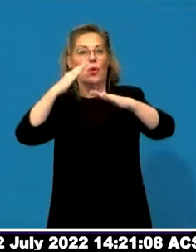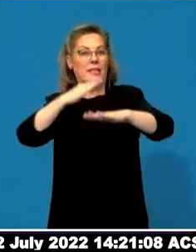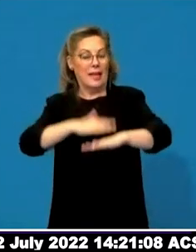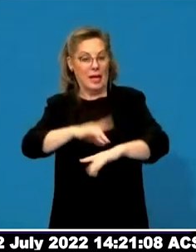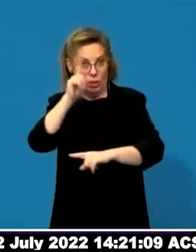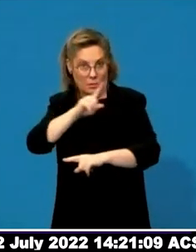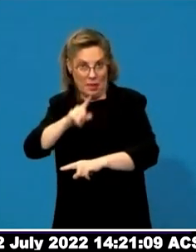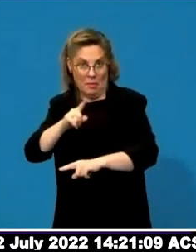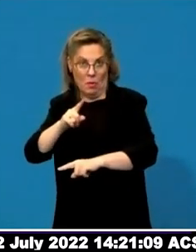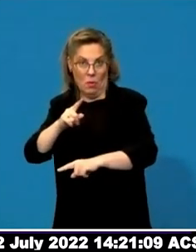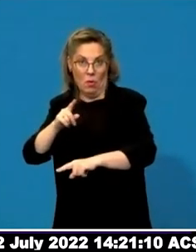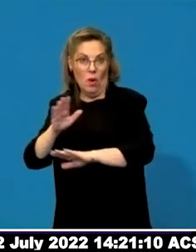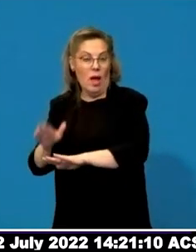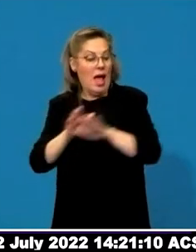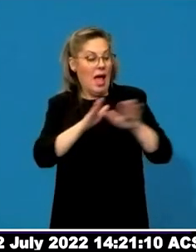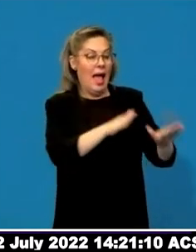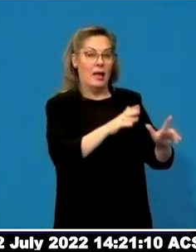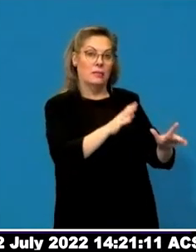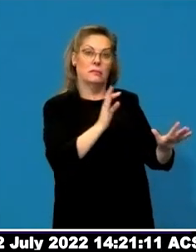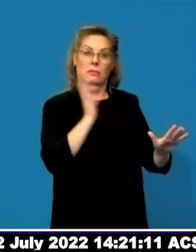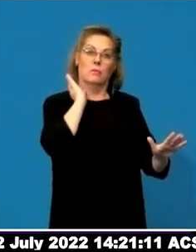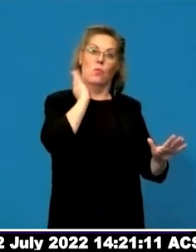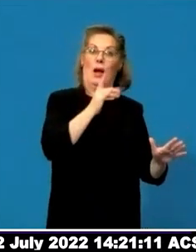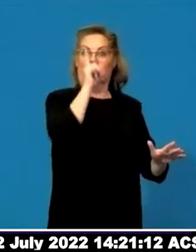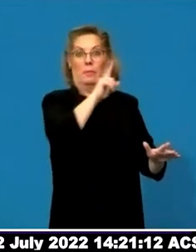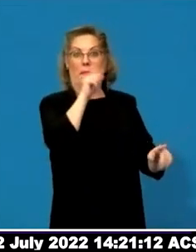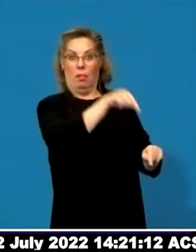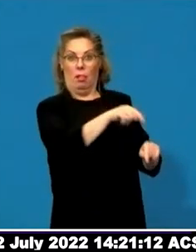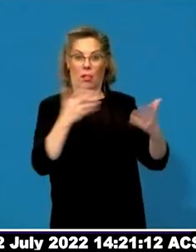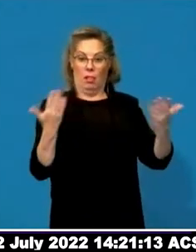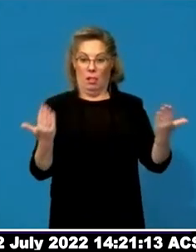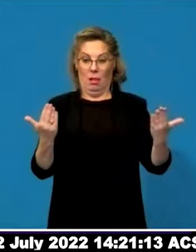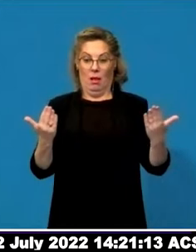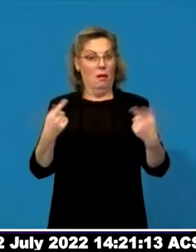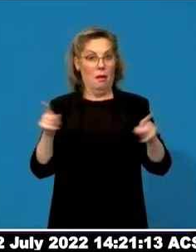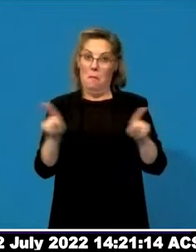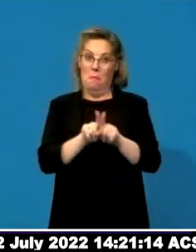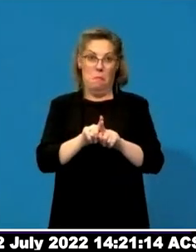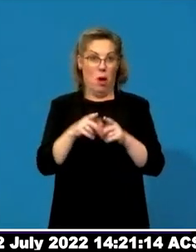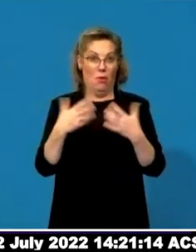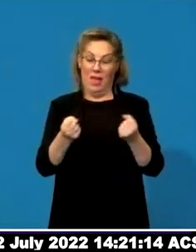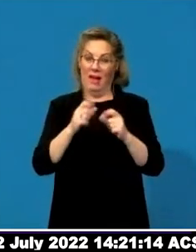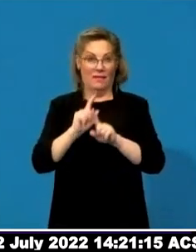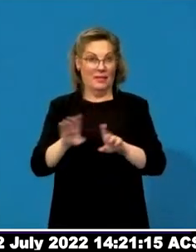actually, we might agree on the goal. It's just the destination how we get there.